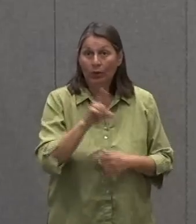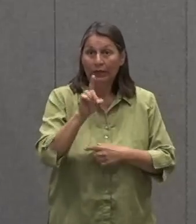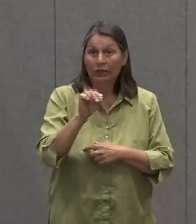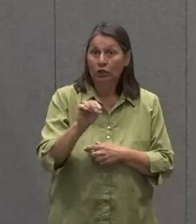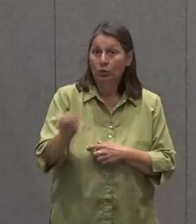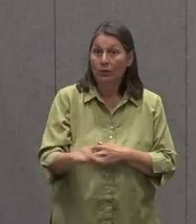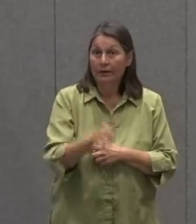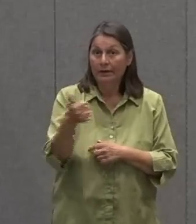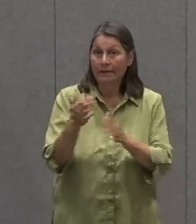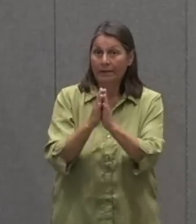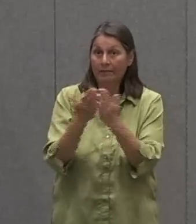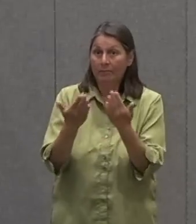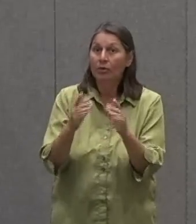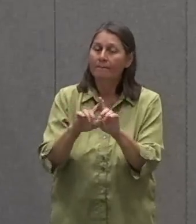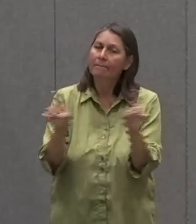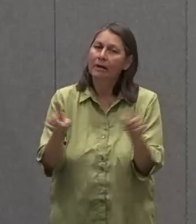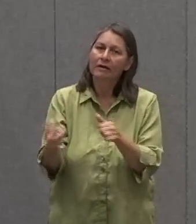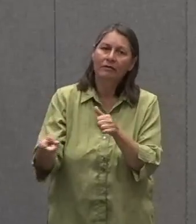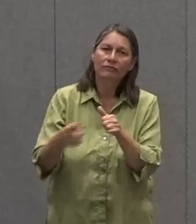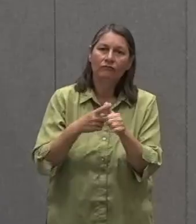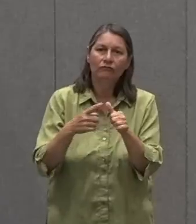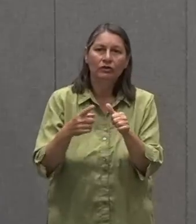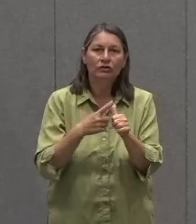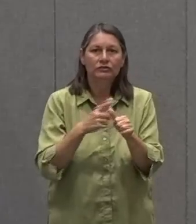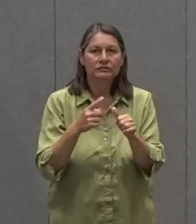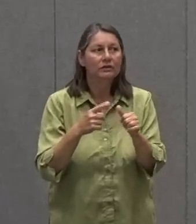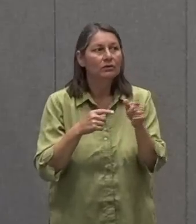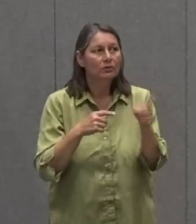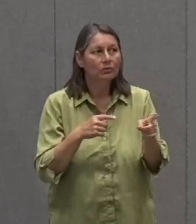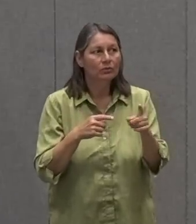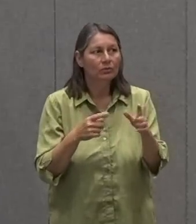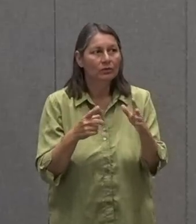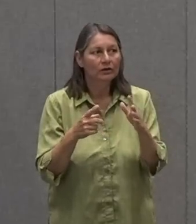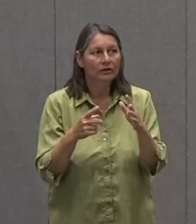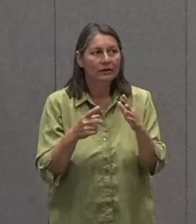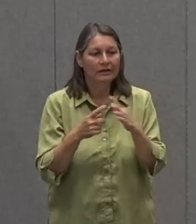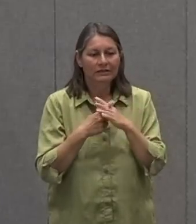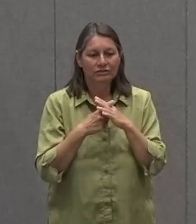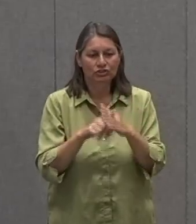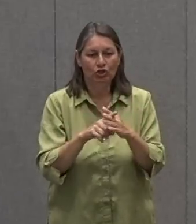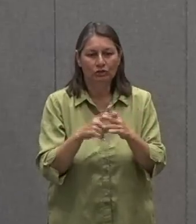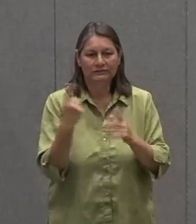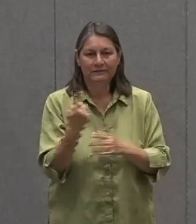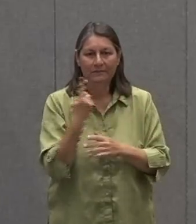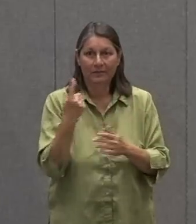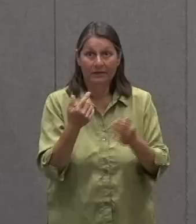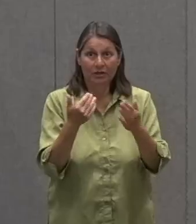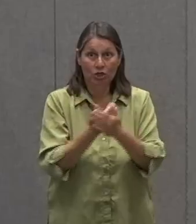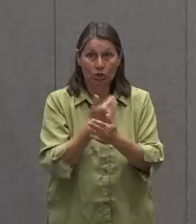she's going to start us with a new protocol that we have not done before called Number of the Day,